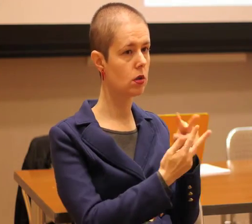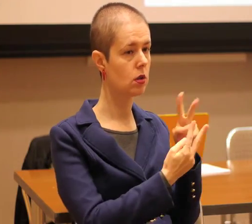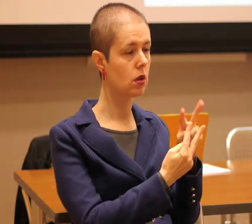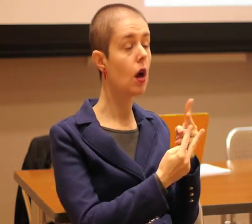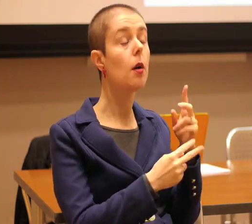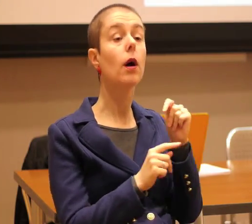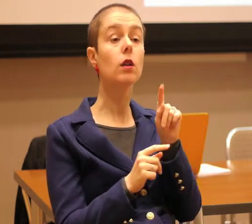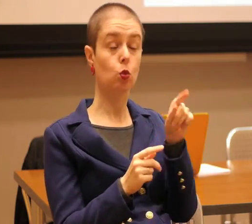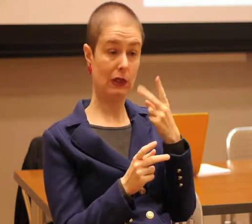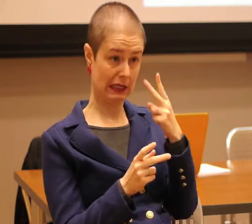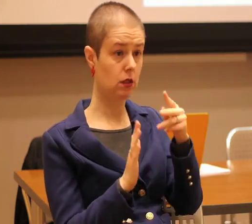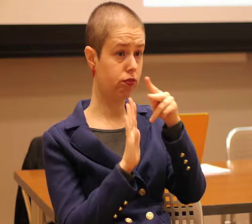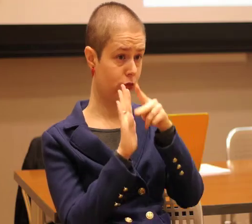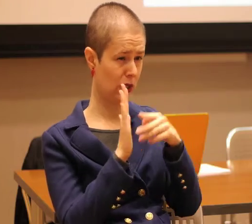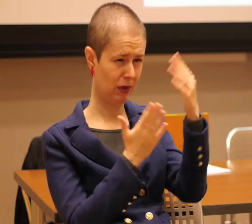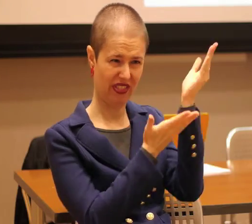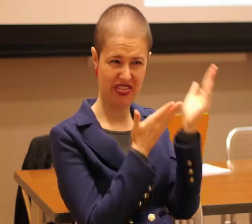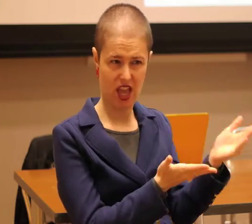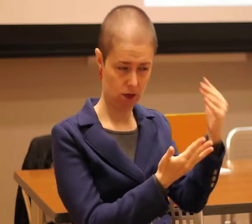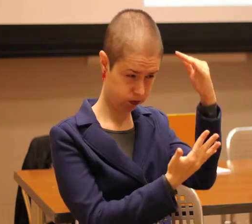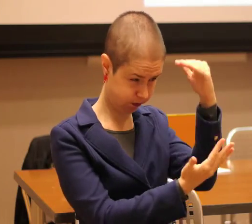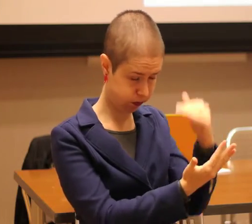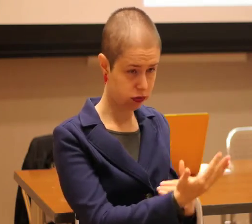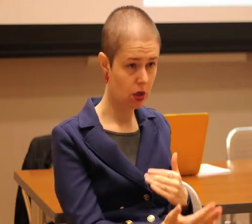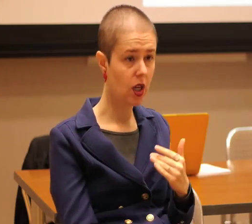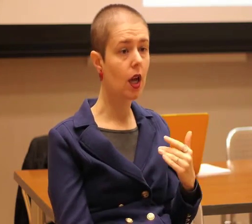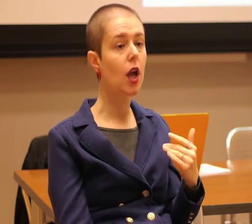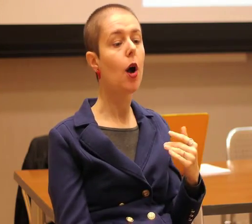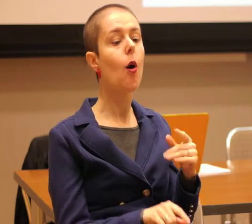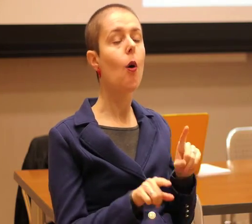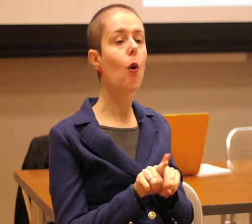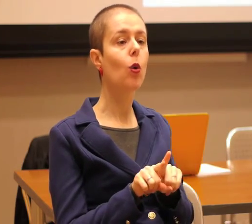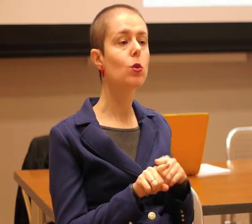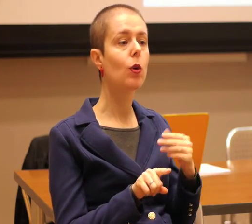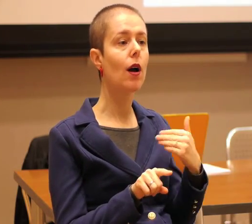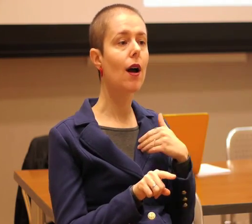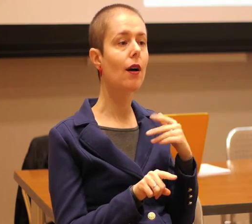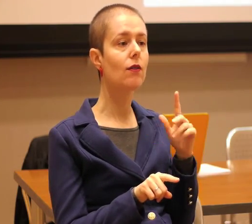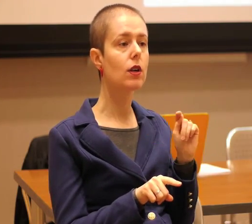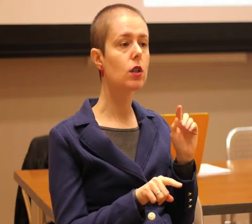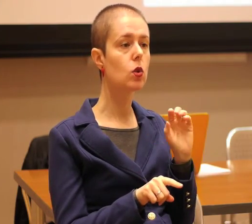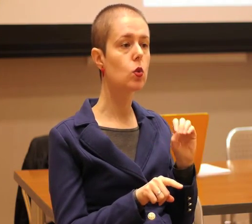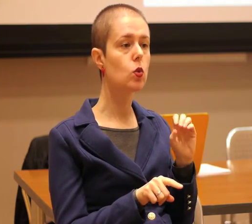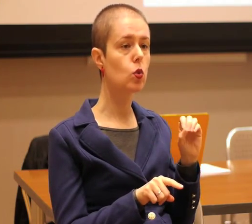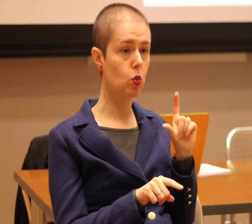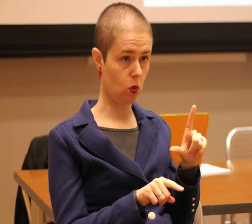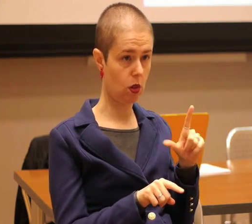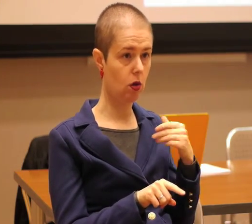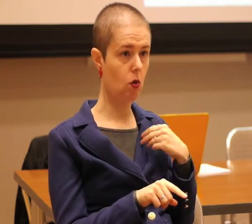They also have a tool ... and I will shut up. They also have a tool called the Wave.